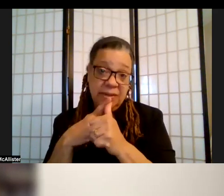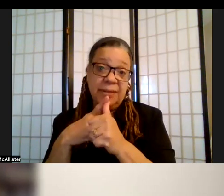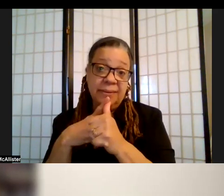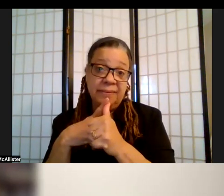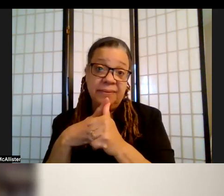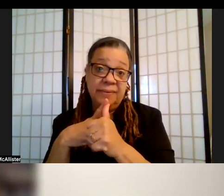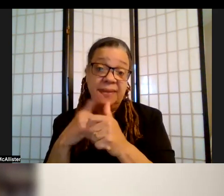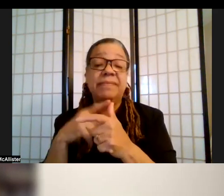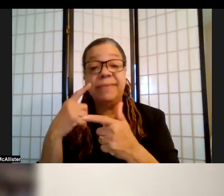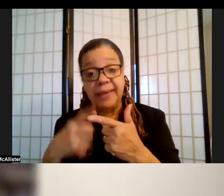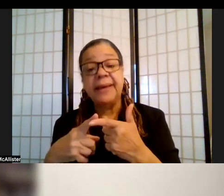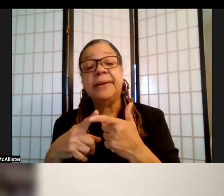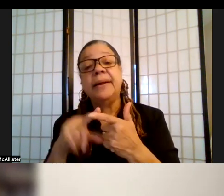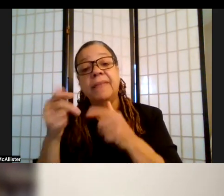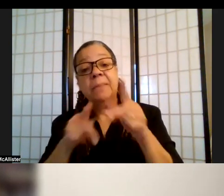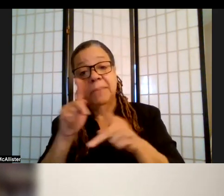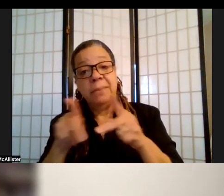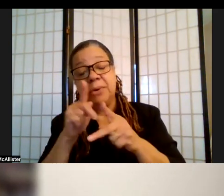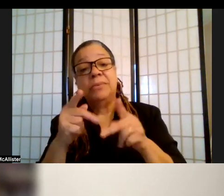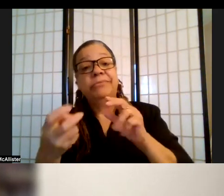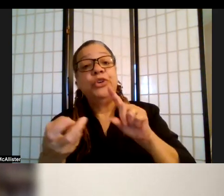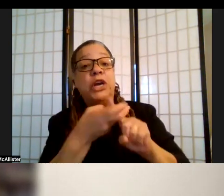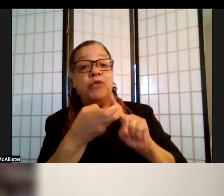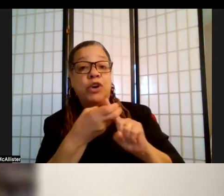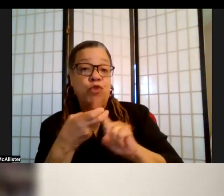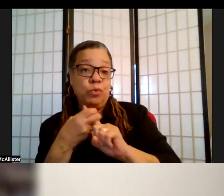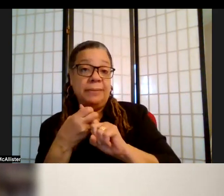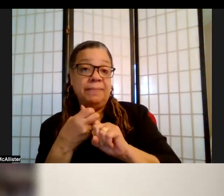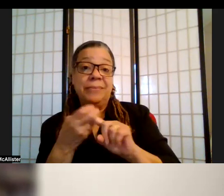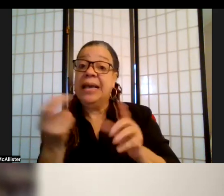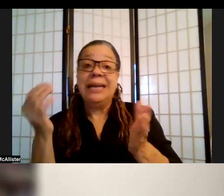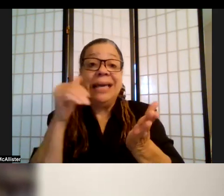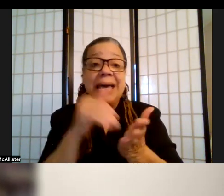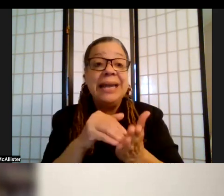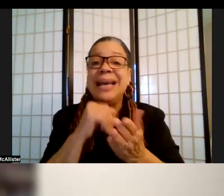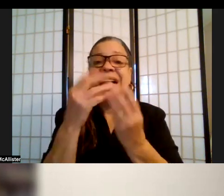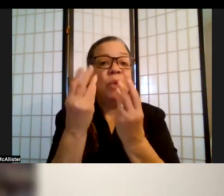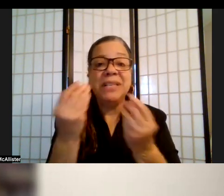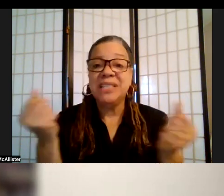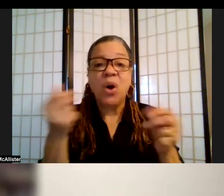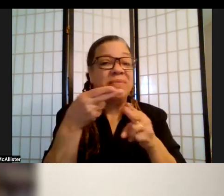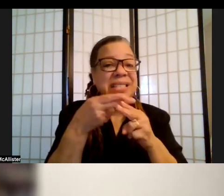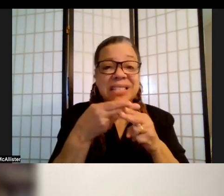addressing it. And antimicrobial resistance, again, would not be solved simply by the fact that people will